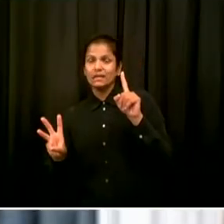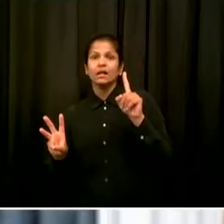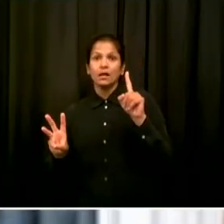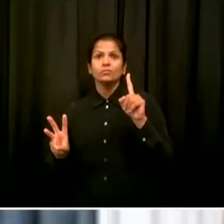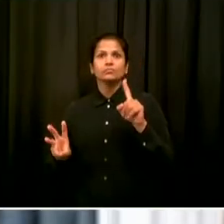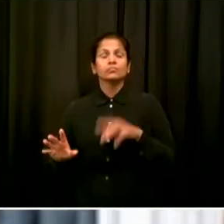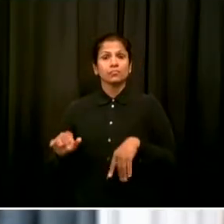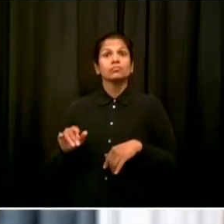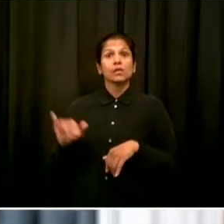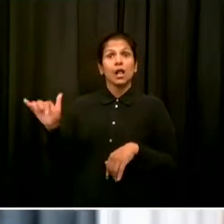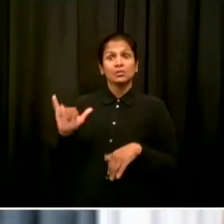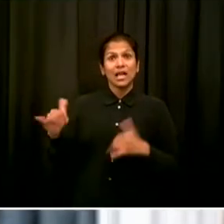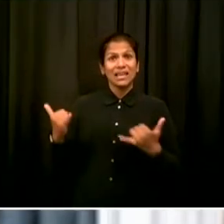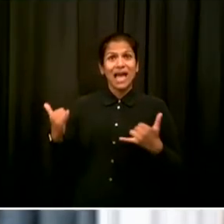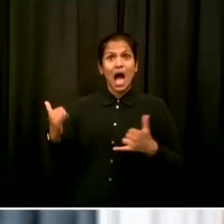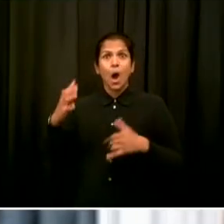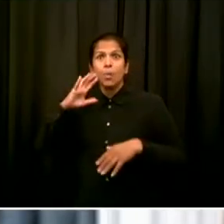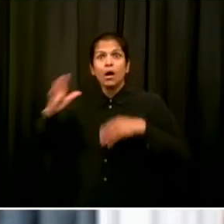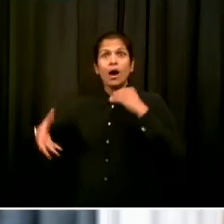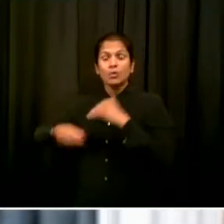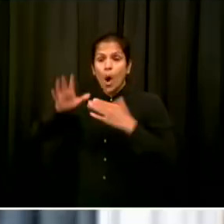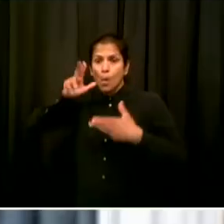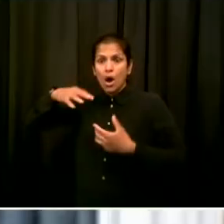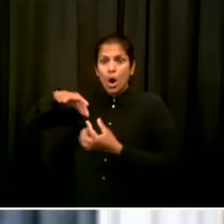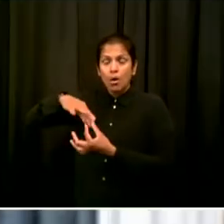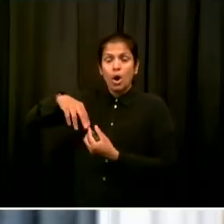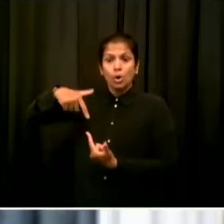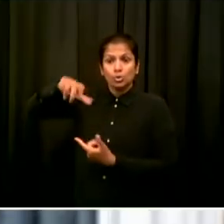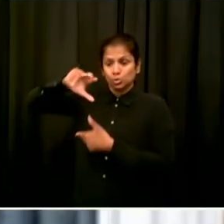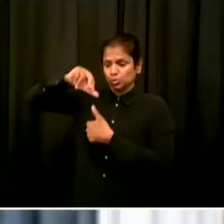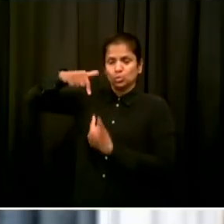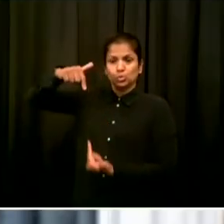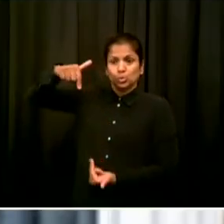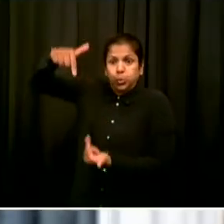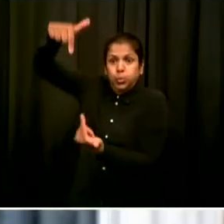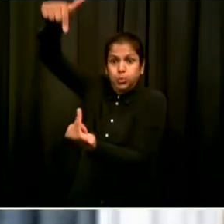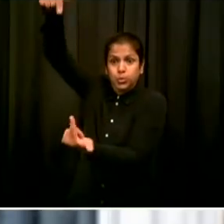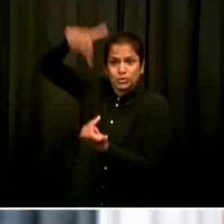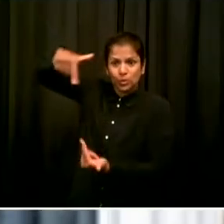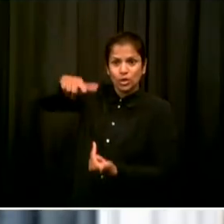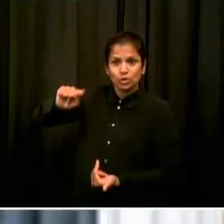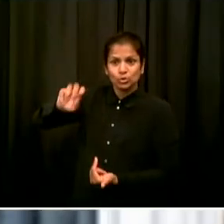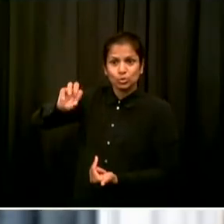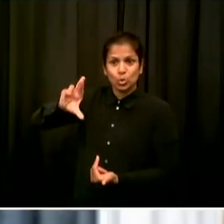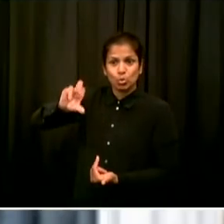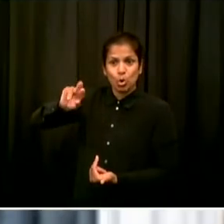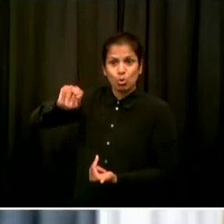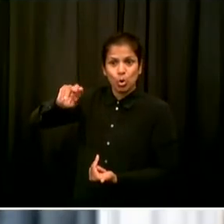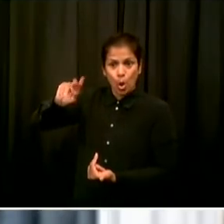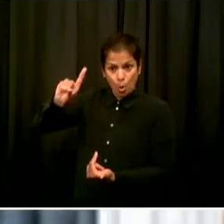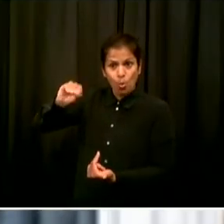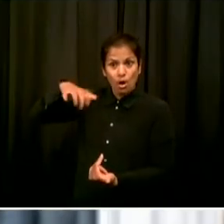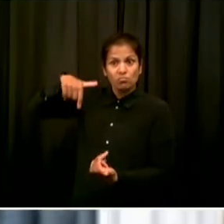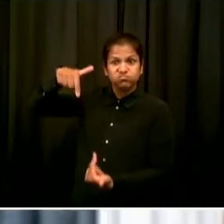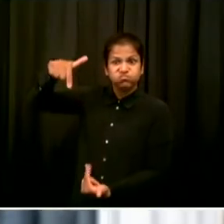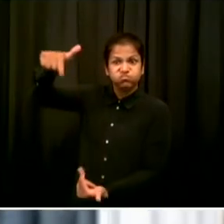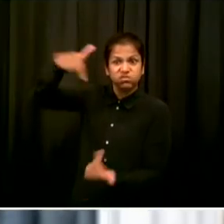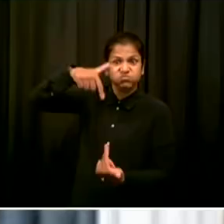TODAY. THE NATIONAL WEATHER SERVICE HAS ISSUED A TORNADO WATCH